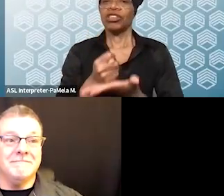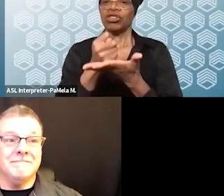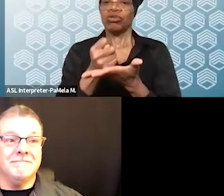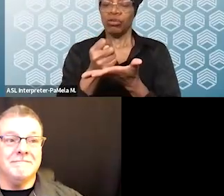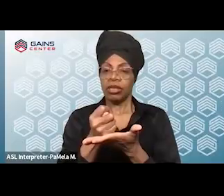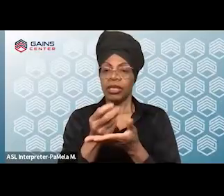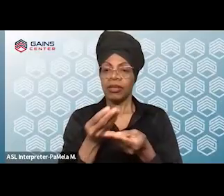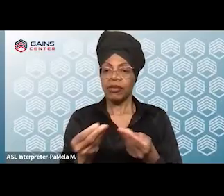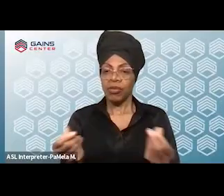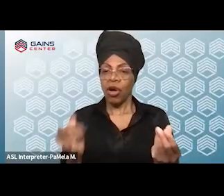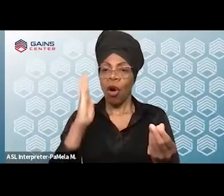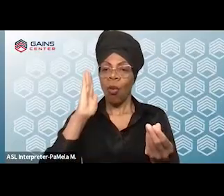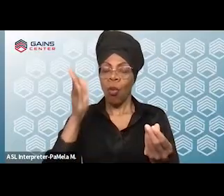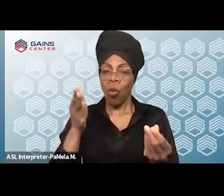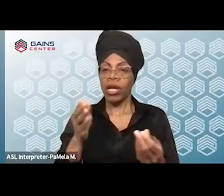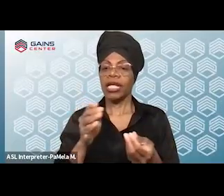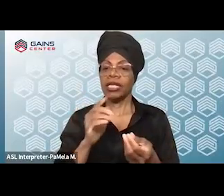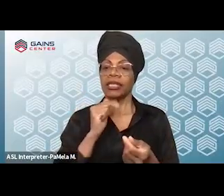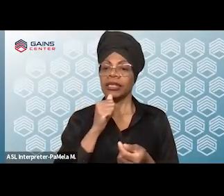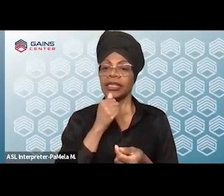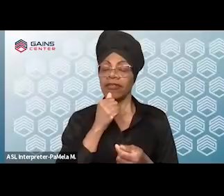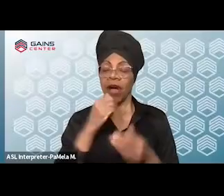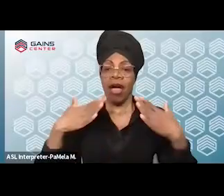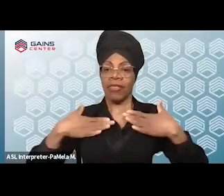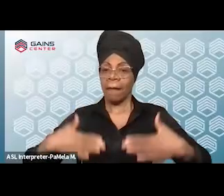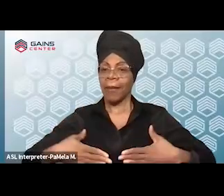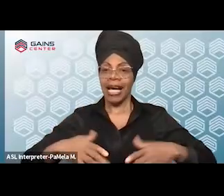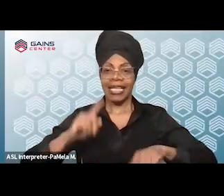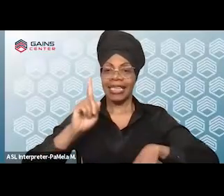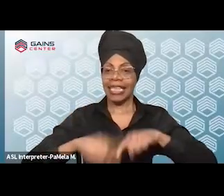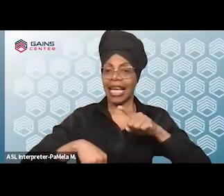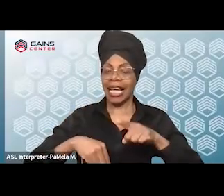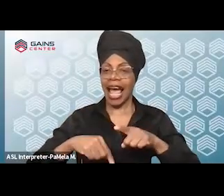The body just cannot be in that amount of central nervous system stress